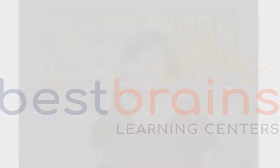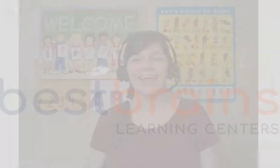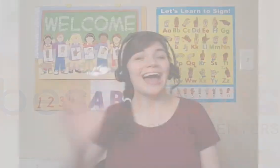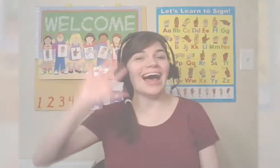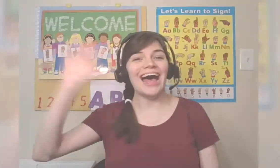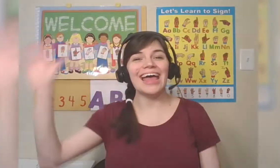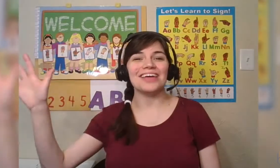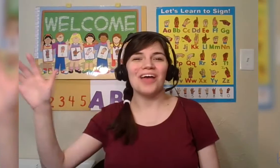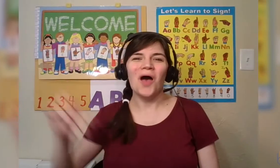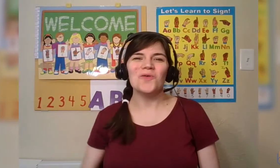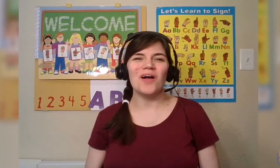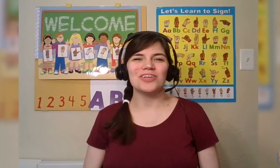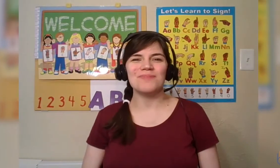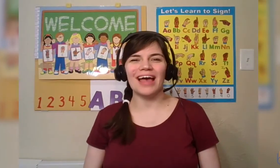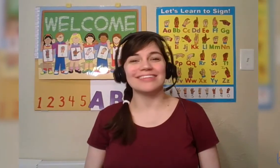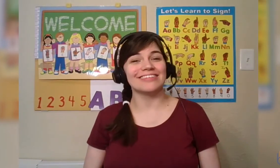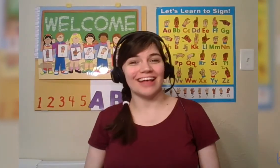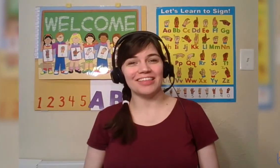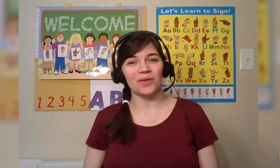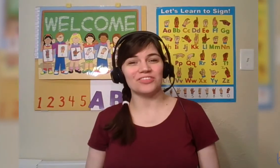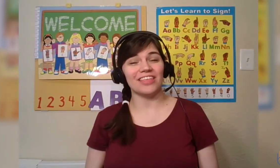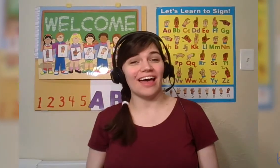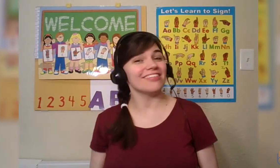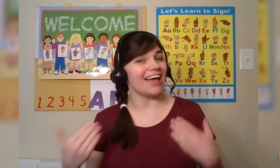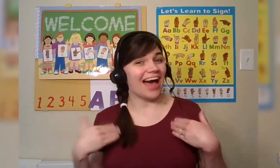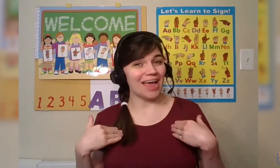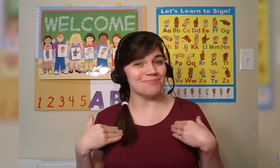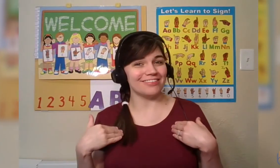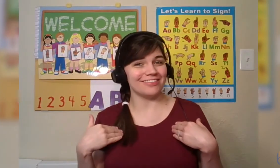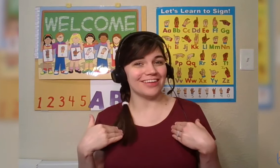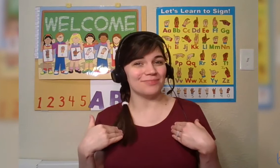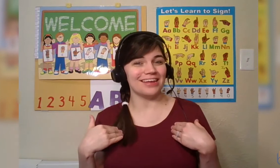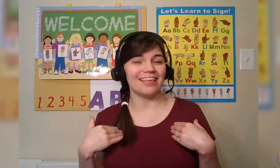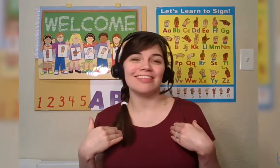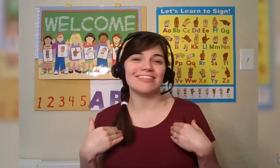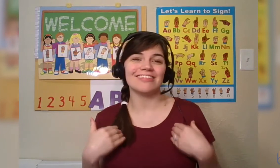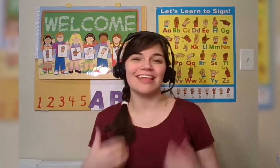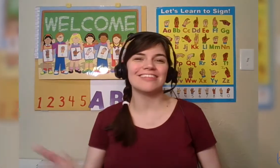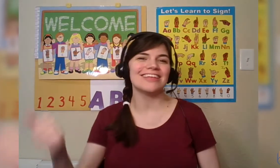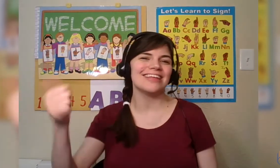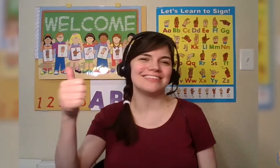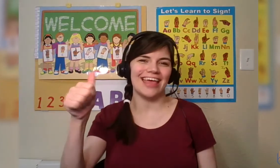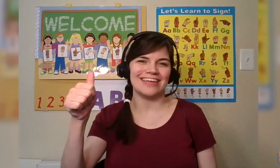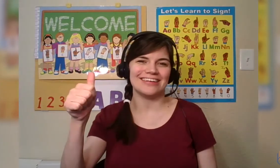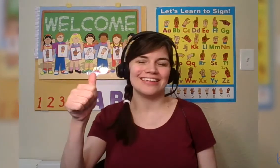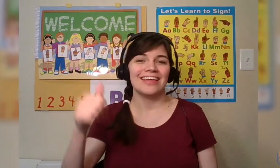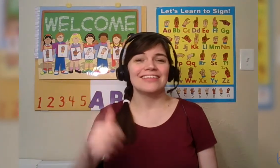Hi, welcome back to Sign Language Class. I'm Mrs. Stedman and this is Lesson 10. Today,